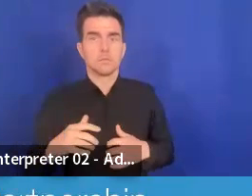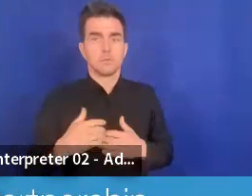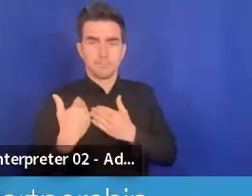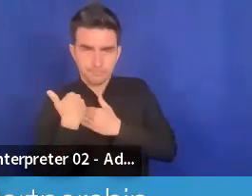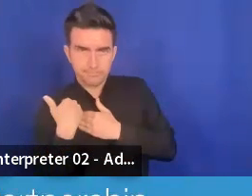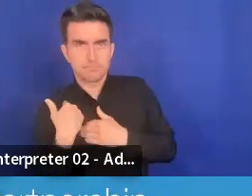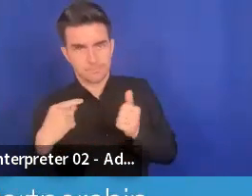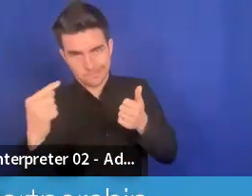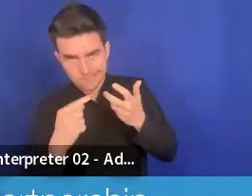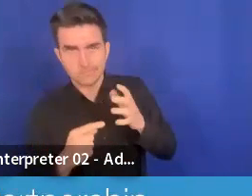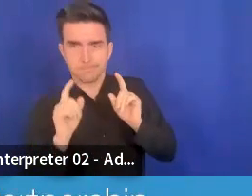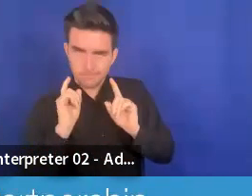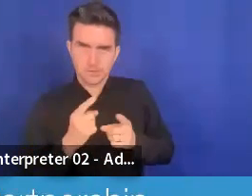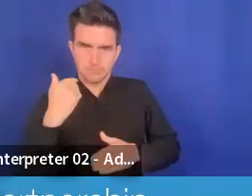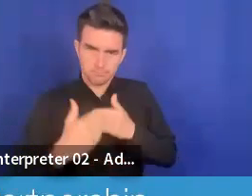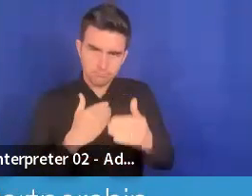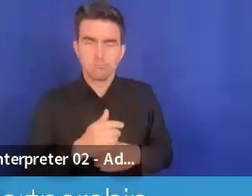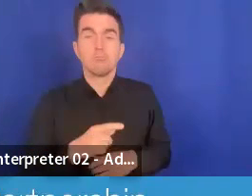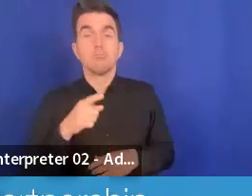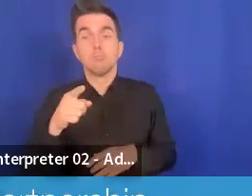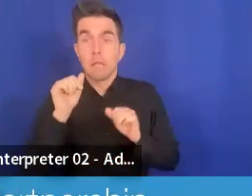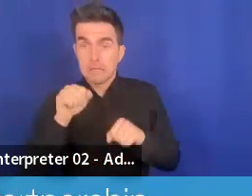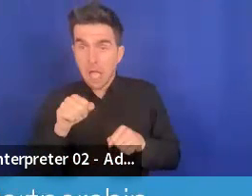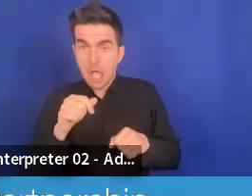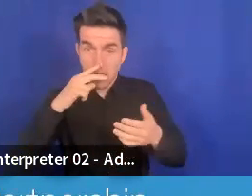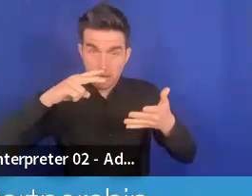Let me see if I can share it here.